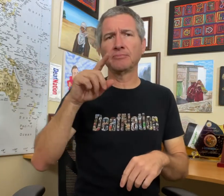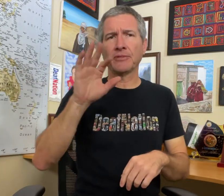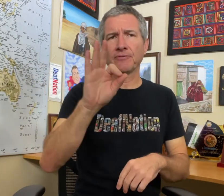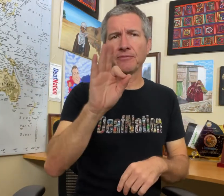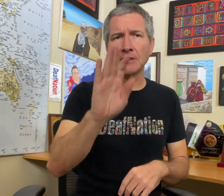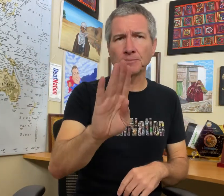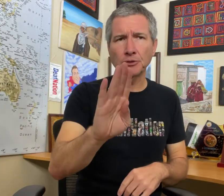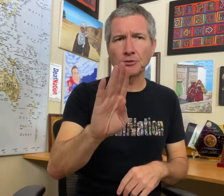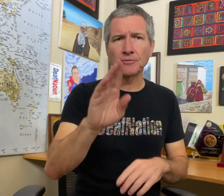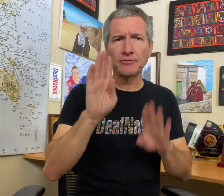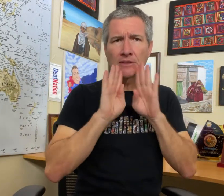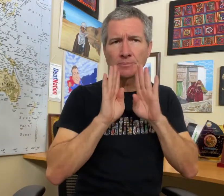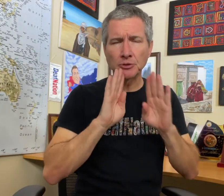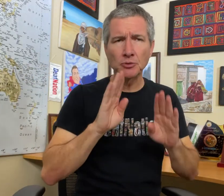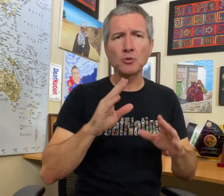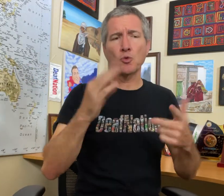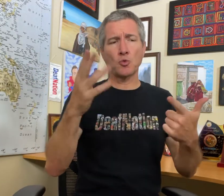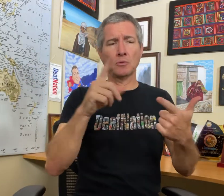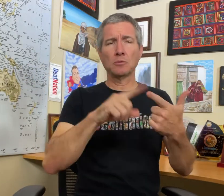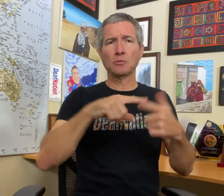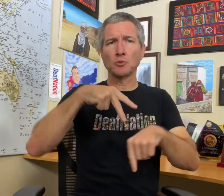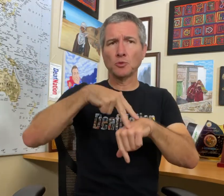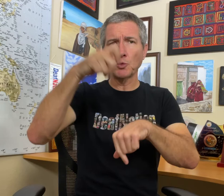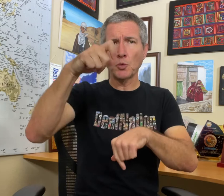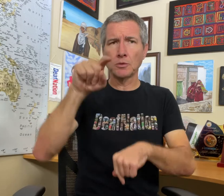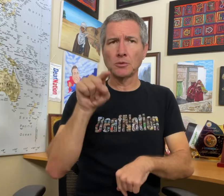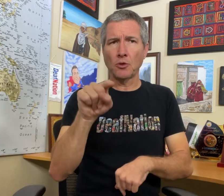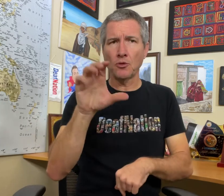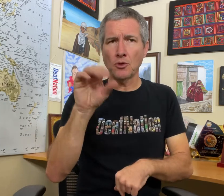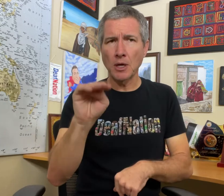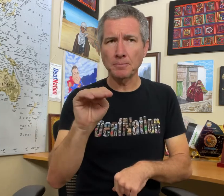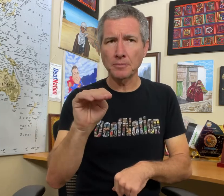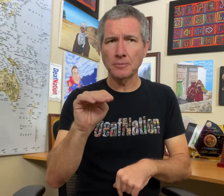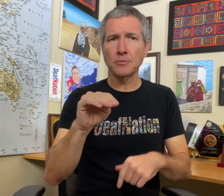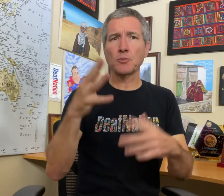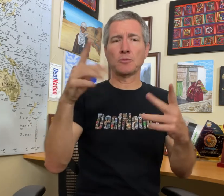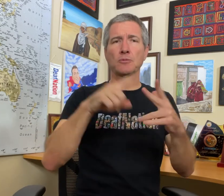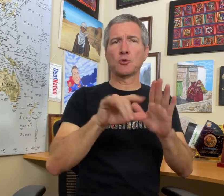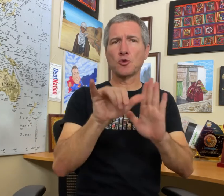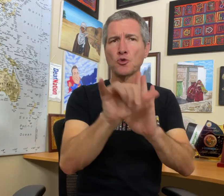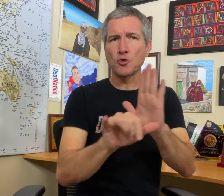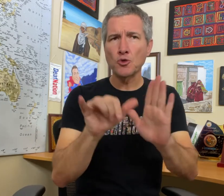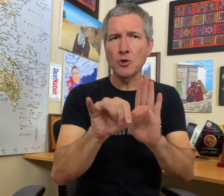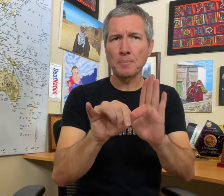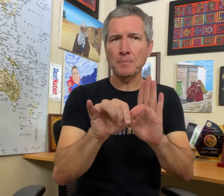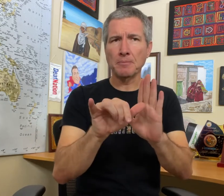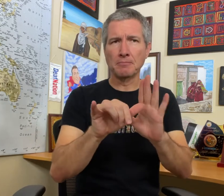Facebook, JoelBarish.com, and YouTube.